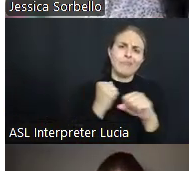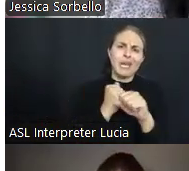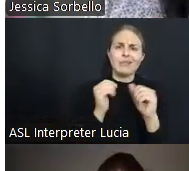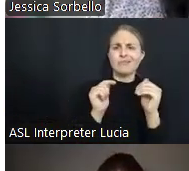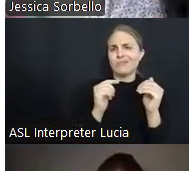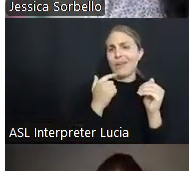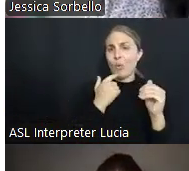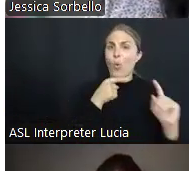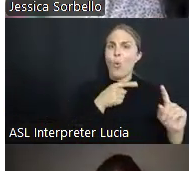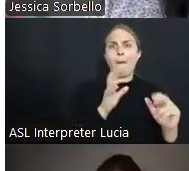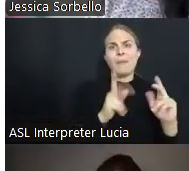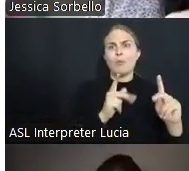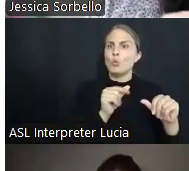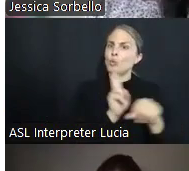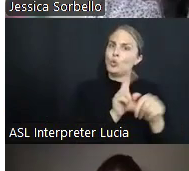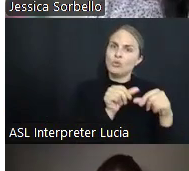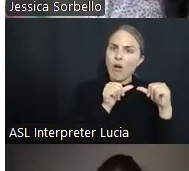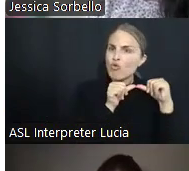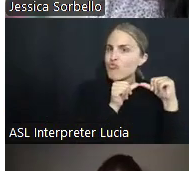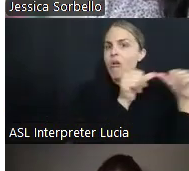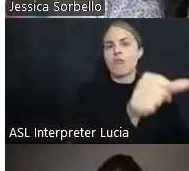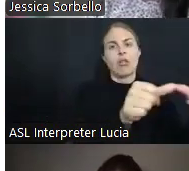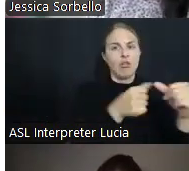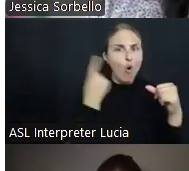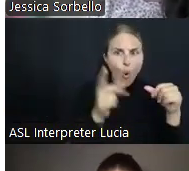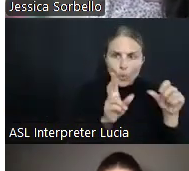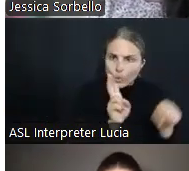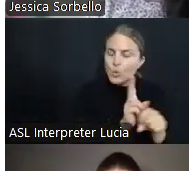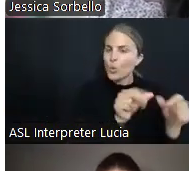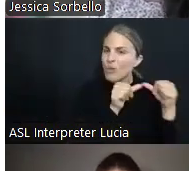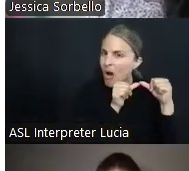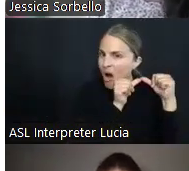prescription pain medications and since the presence of fentanyl